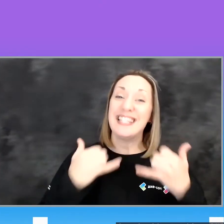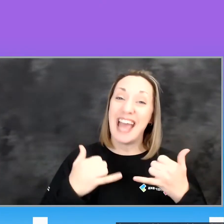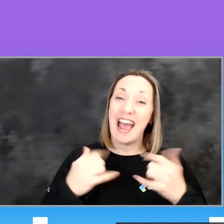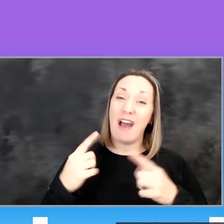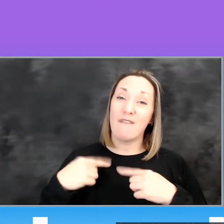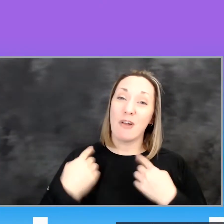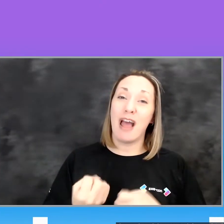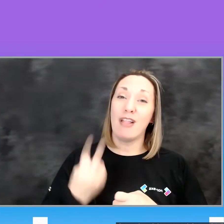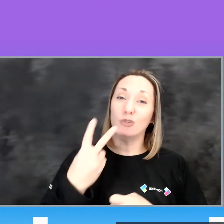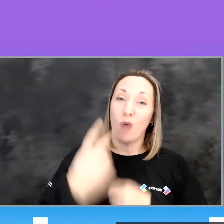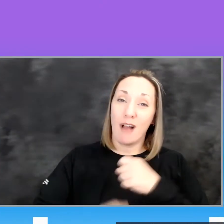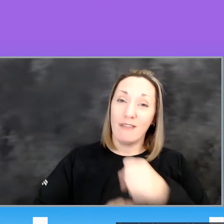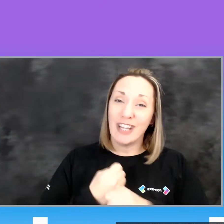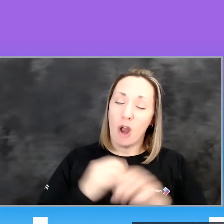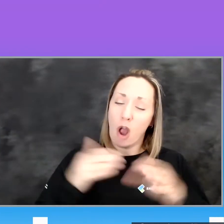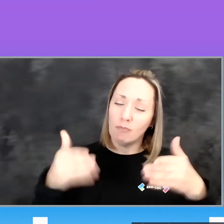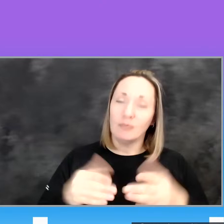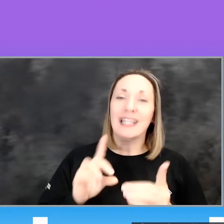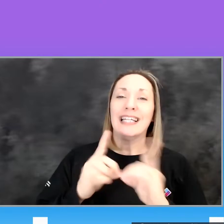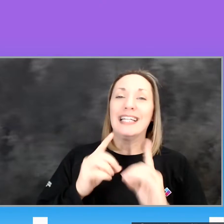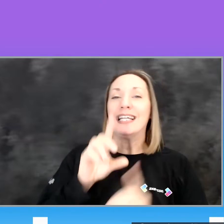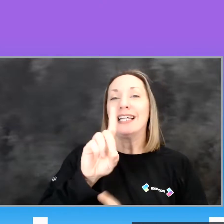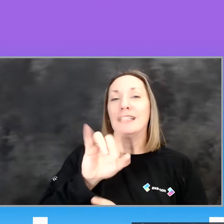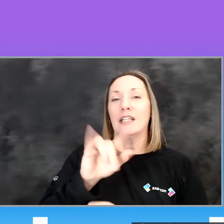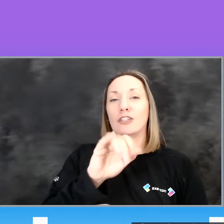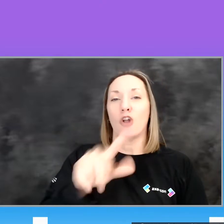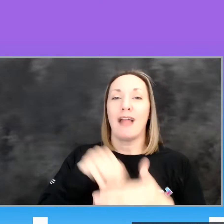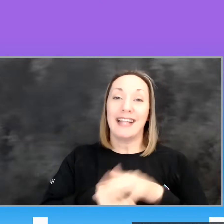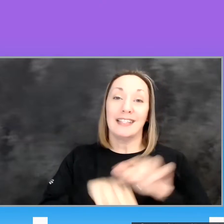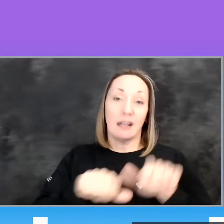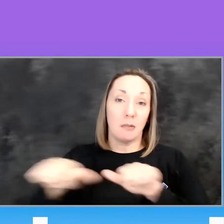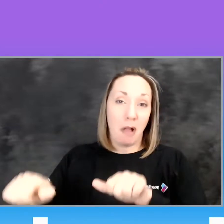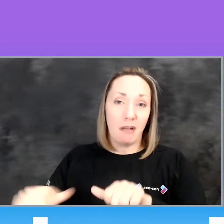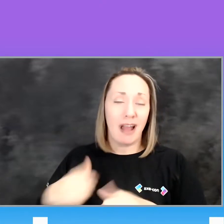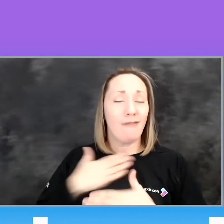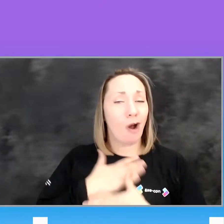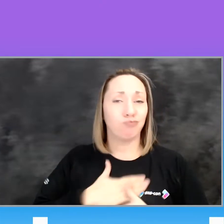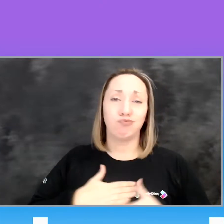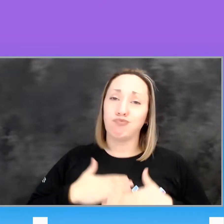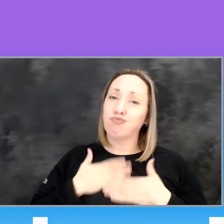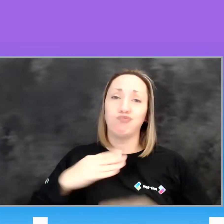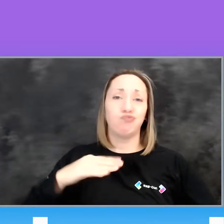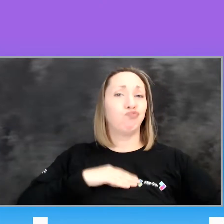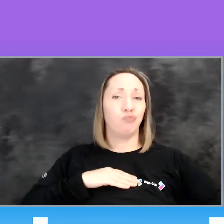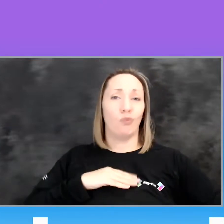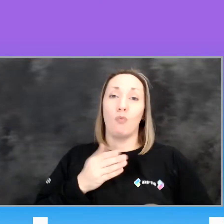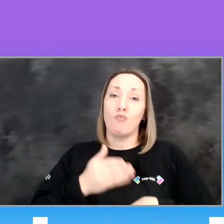dedicated to digital accessibility, and I'm very pleased with the progress we're